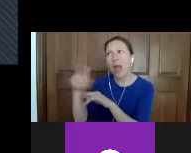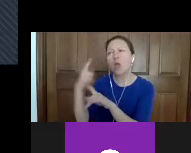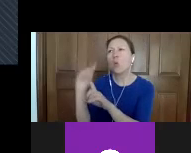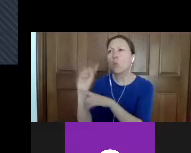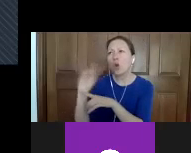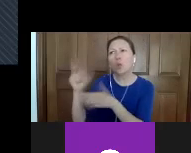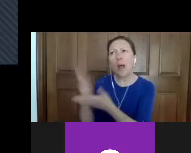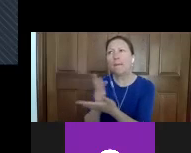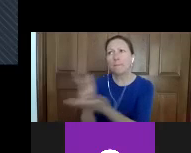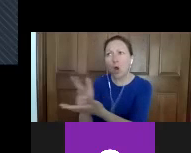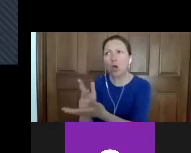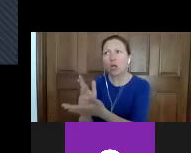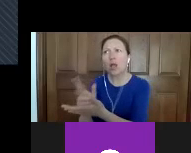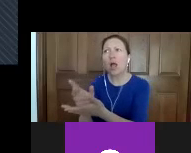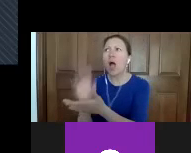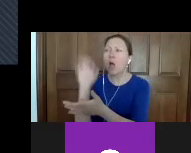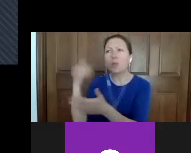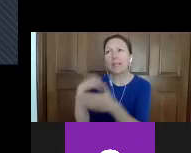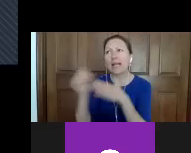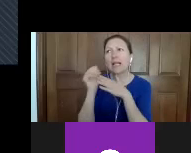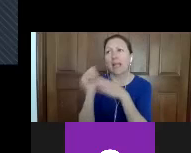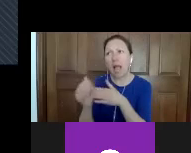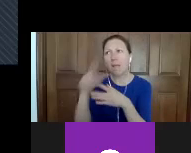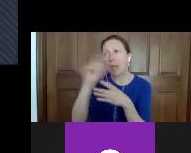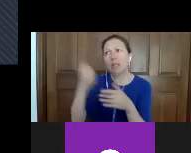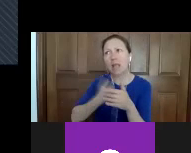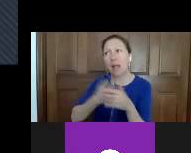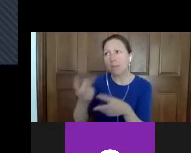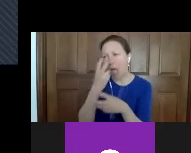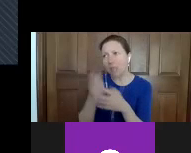time to disclose that because even if you don't need an accommodation, you're still